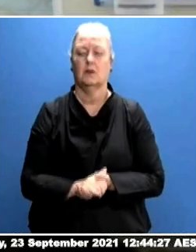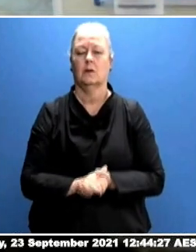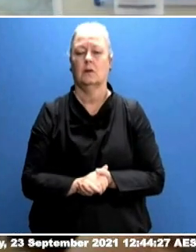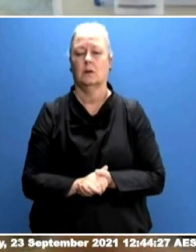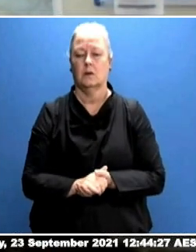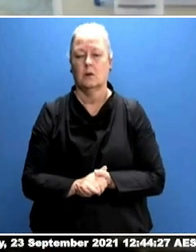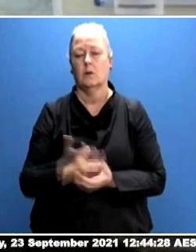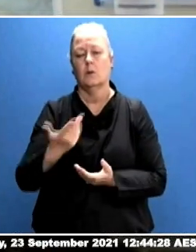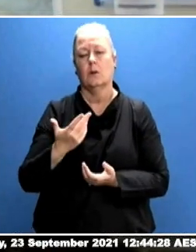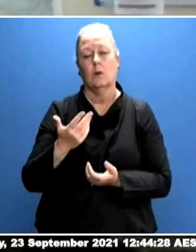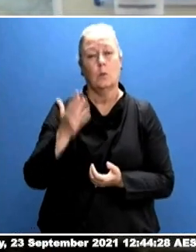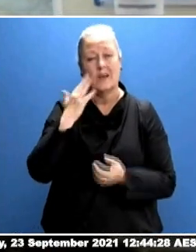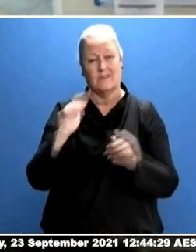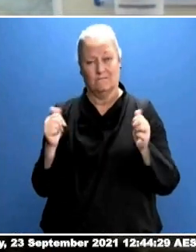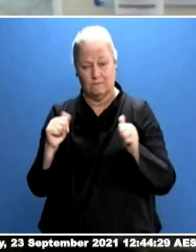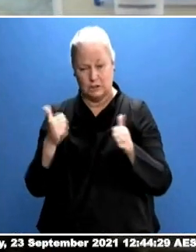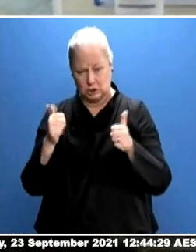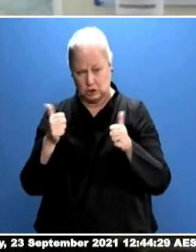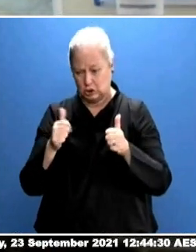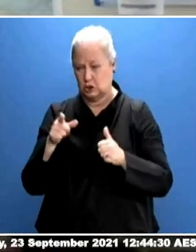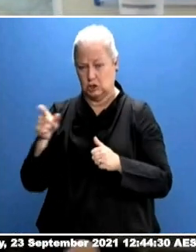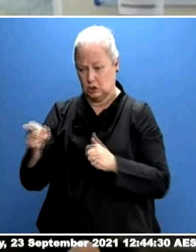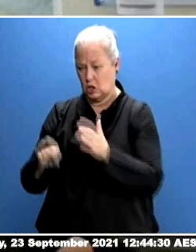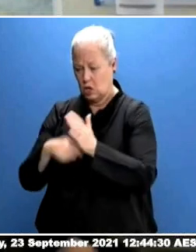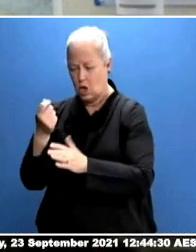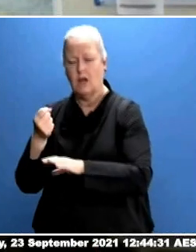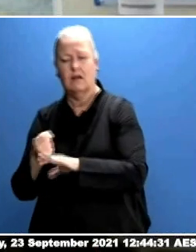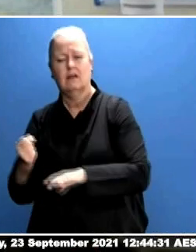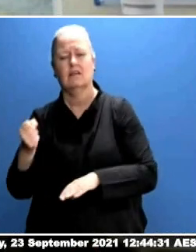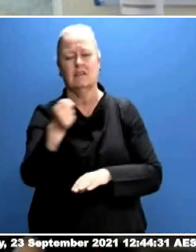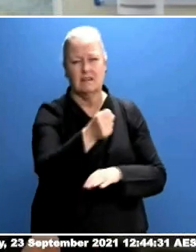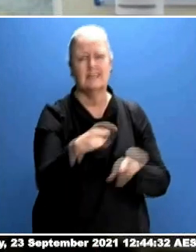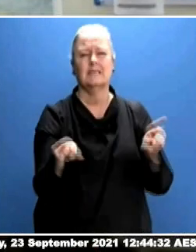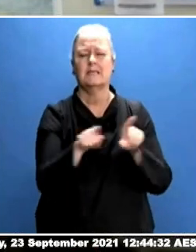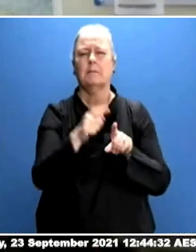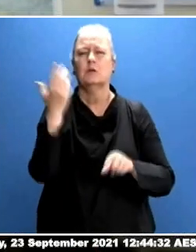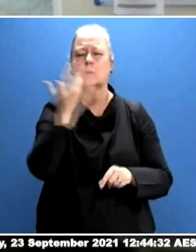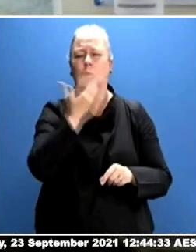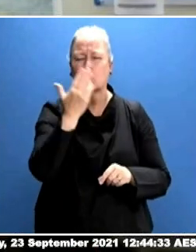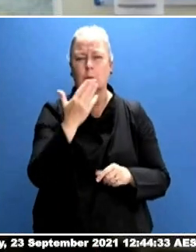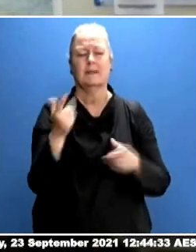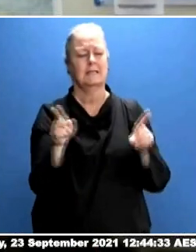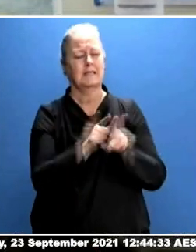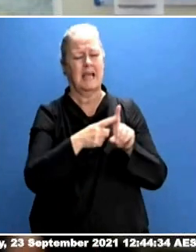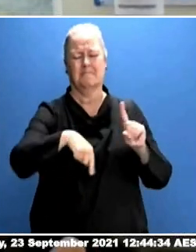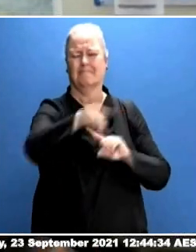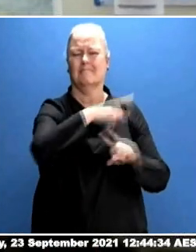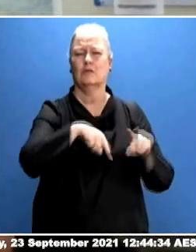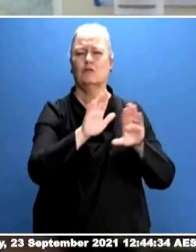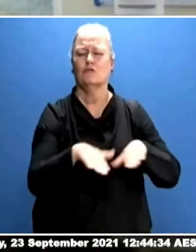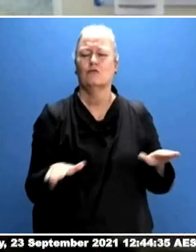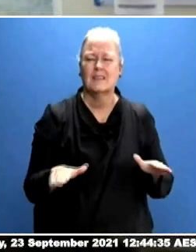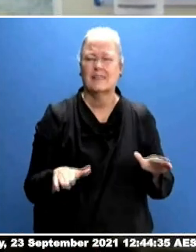was with all the kids that exposed him to risk, but also triggered PTSD --- were a